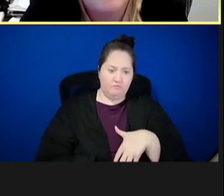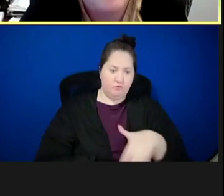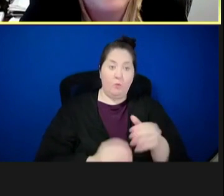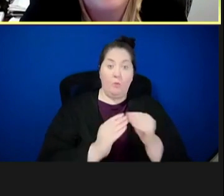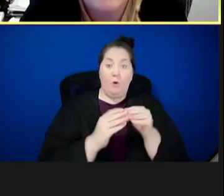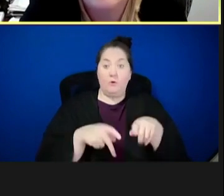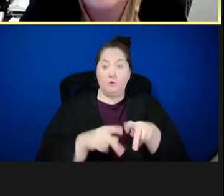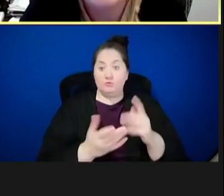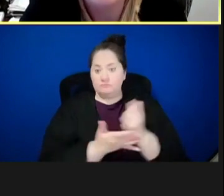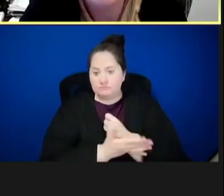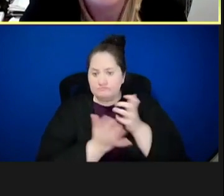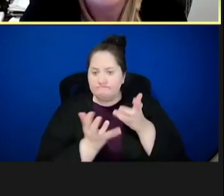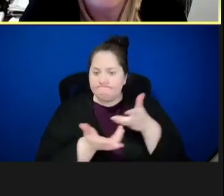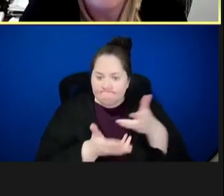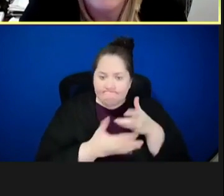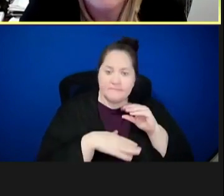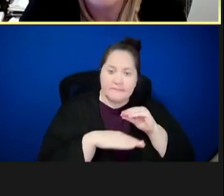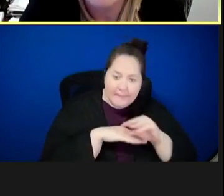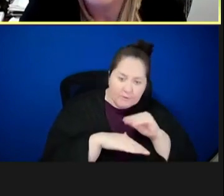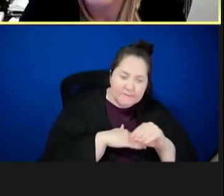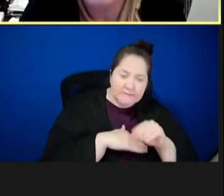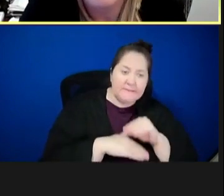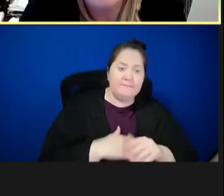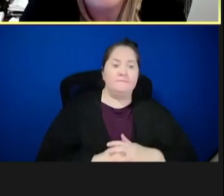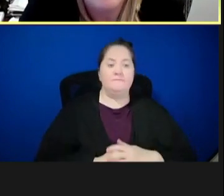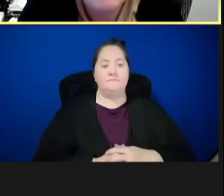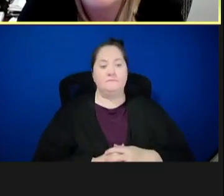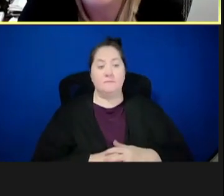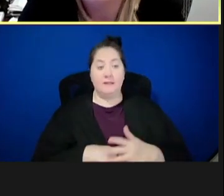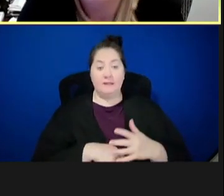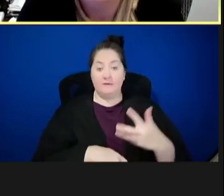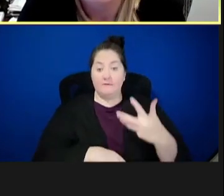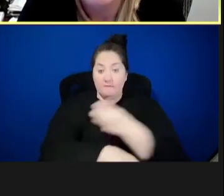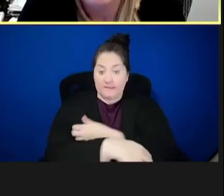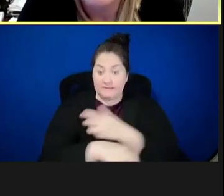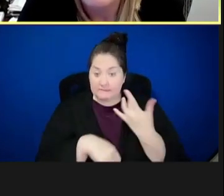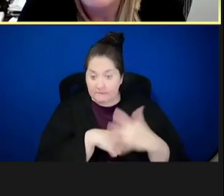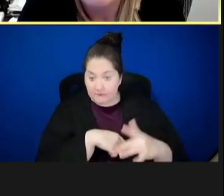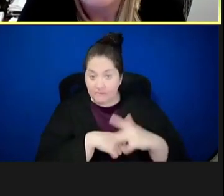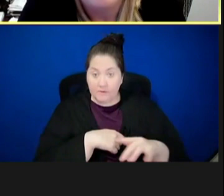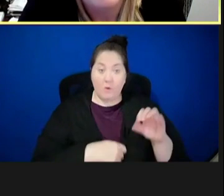provider counseling. Having vaccines available in the practice makes it easy for our patients